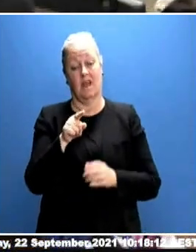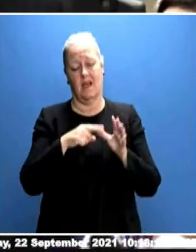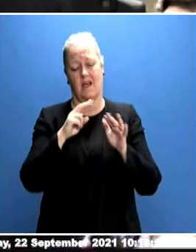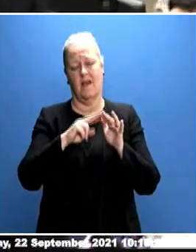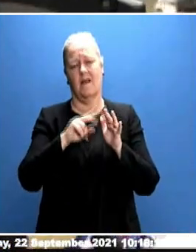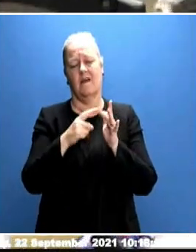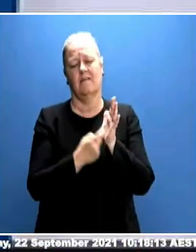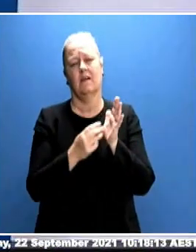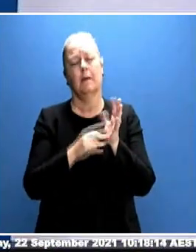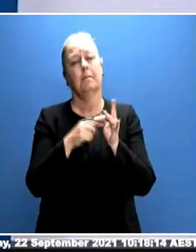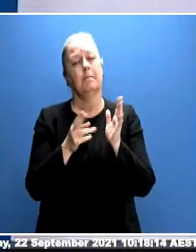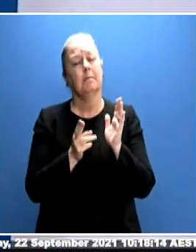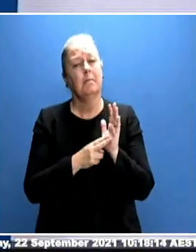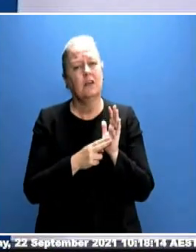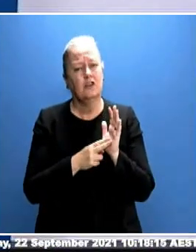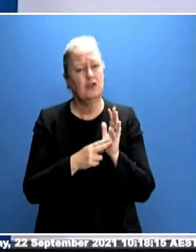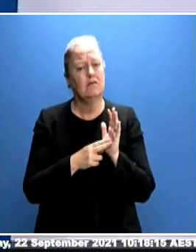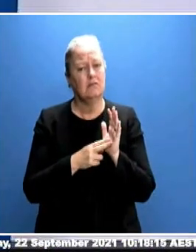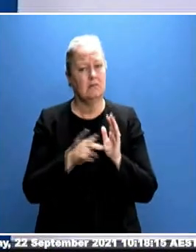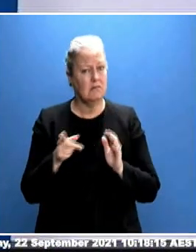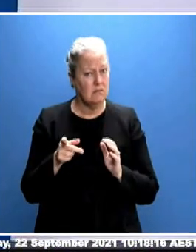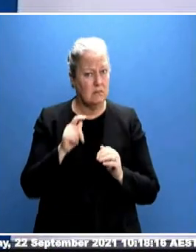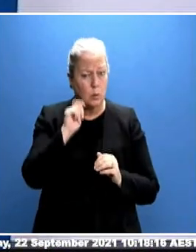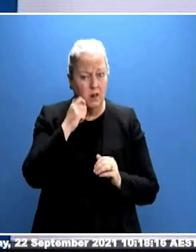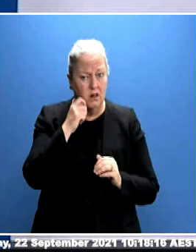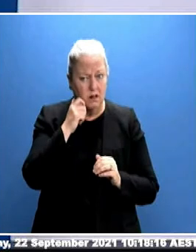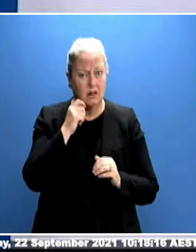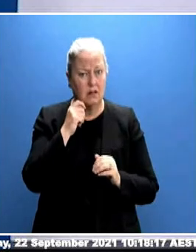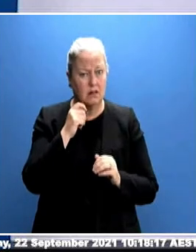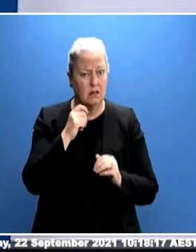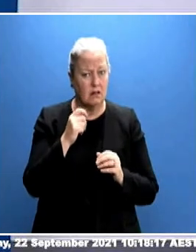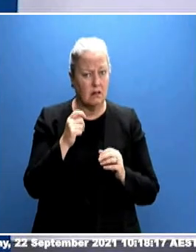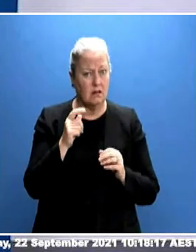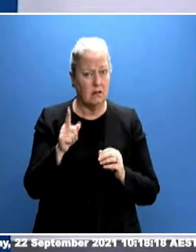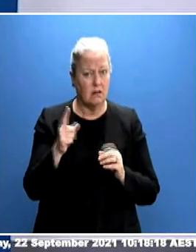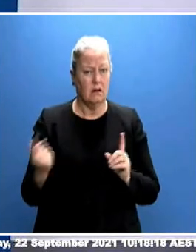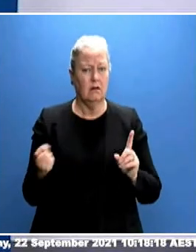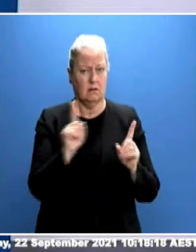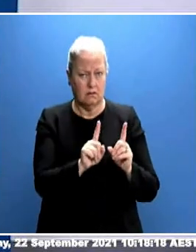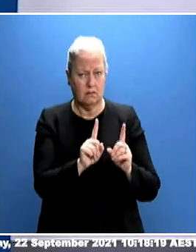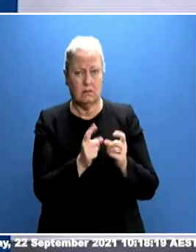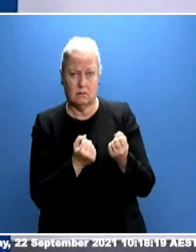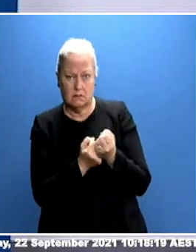Ivy through an associate at the hearing room. Yes.